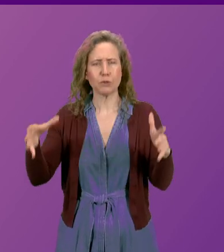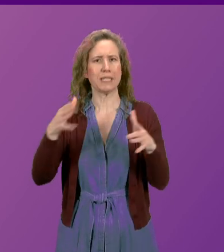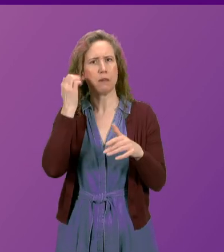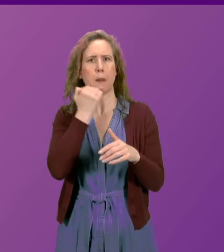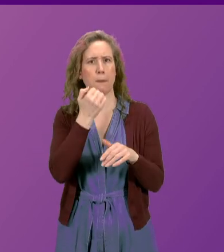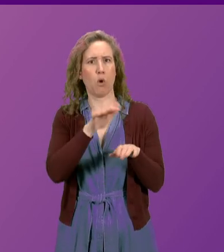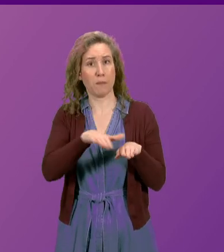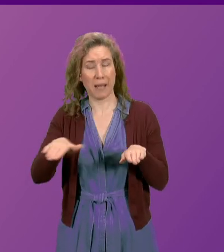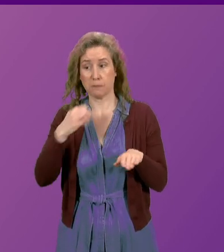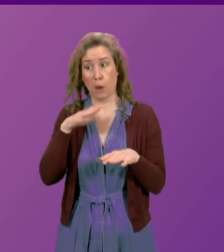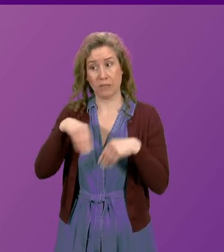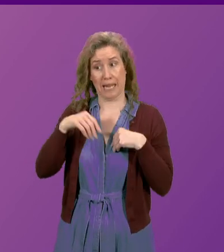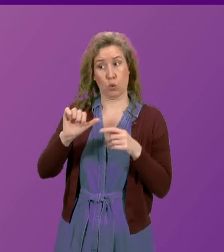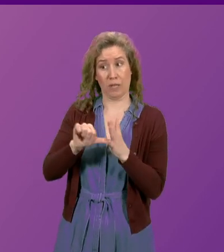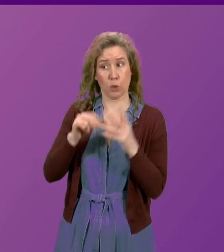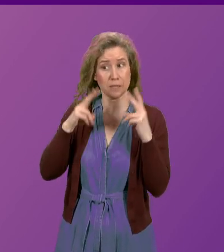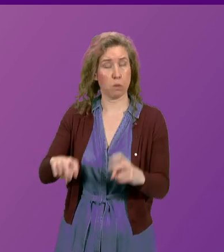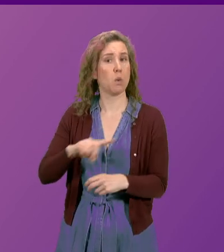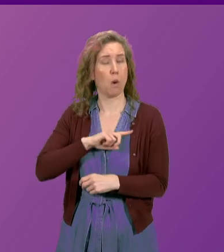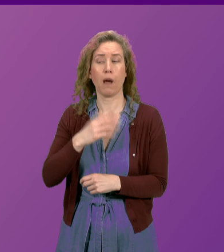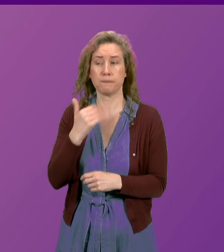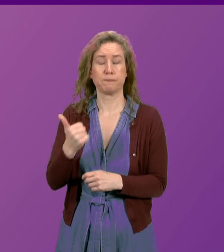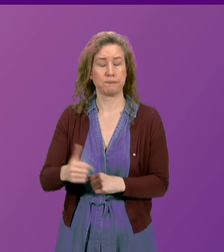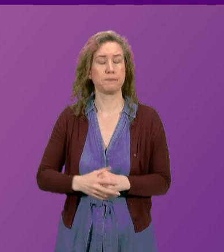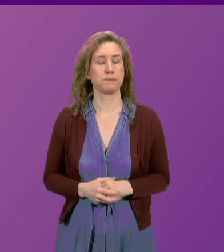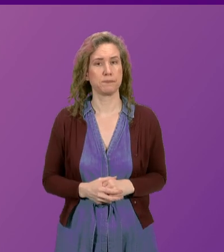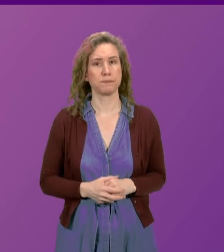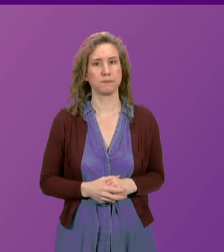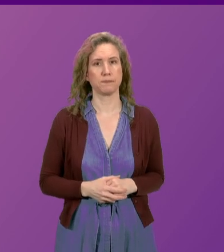I will take that particular question away and explore the issue of River Garden.